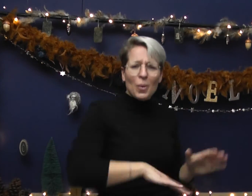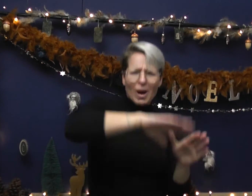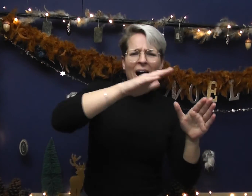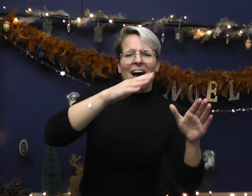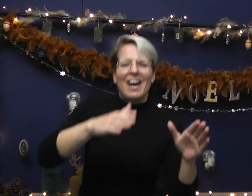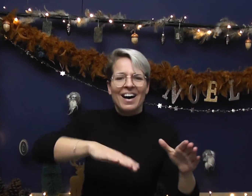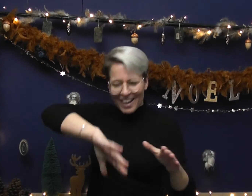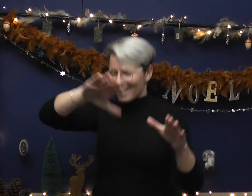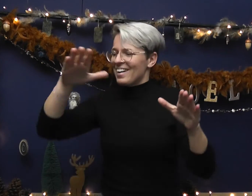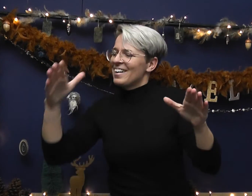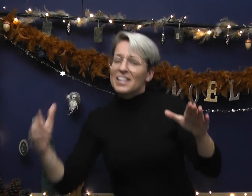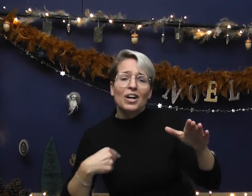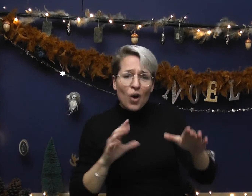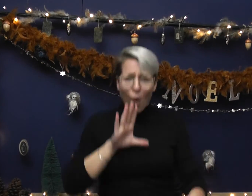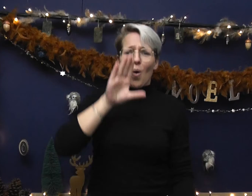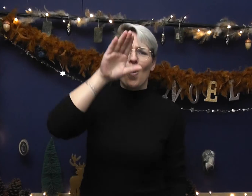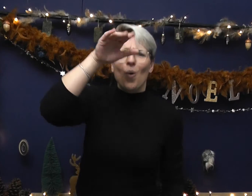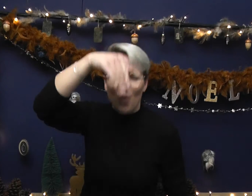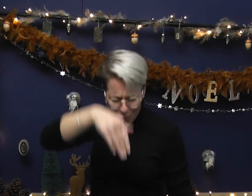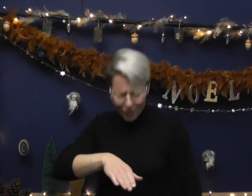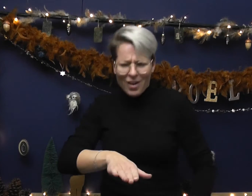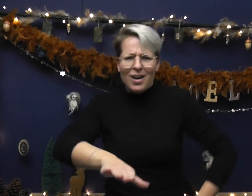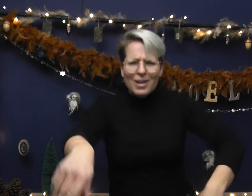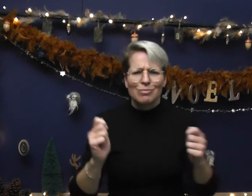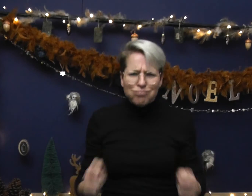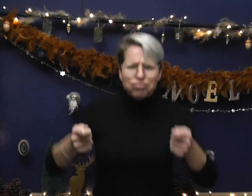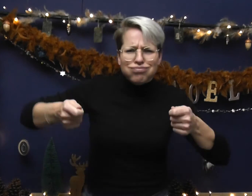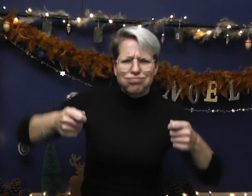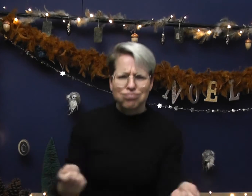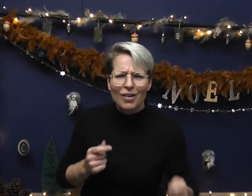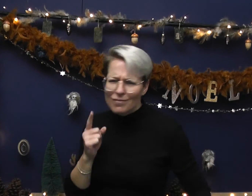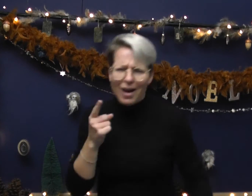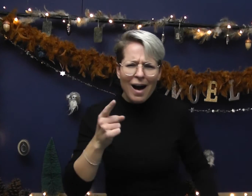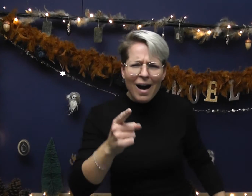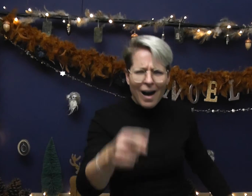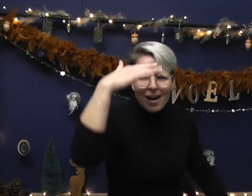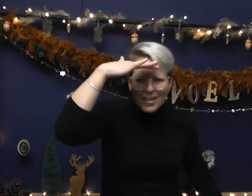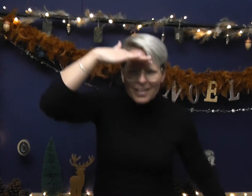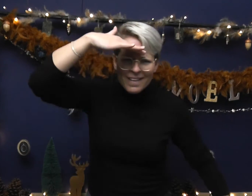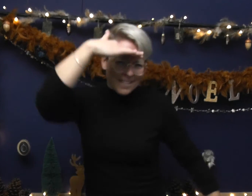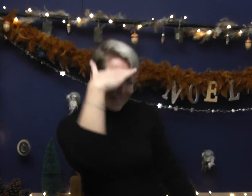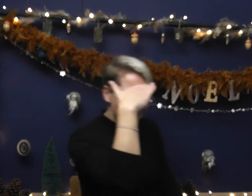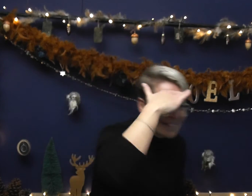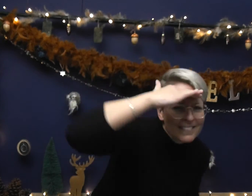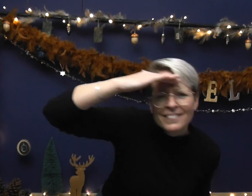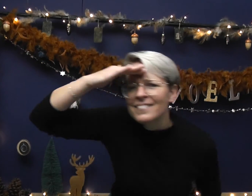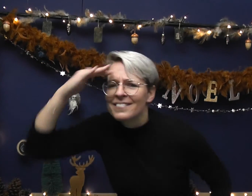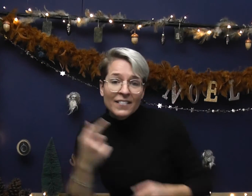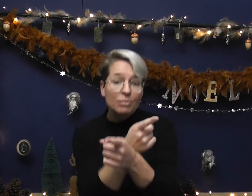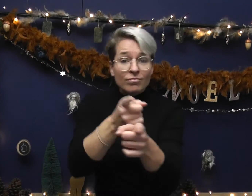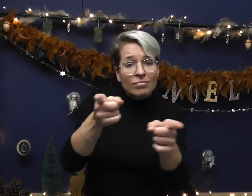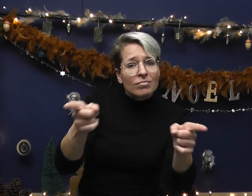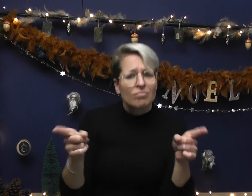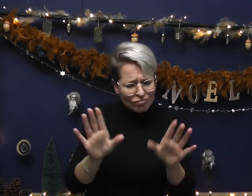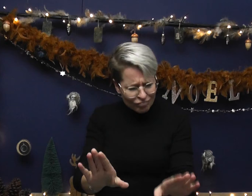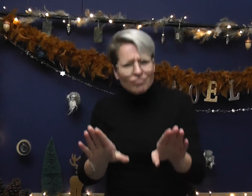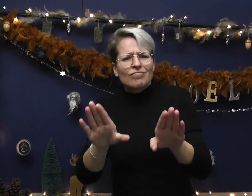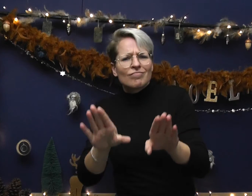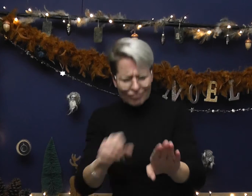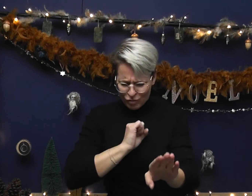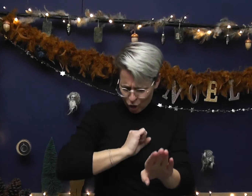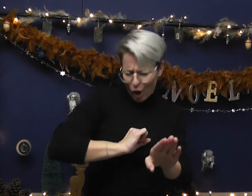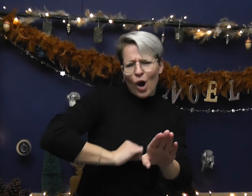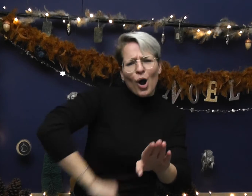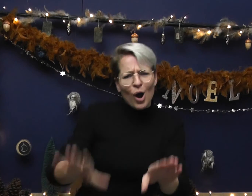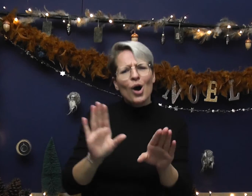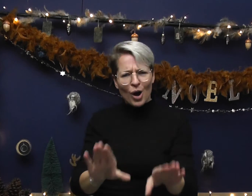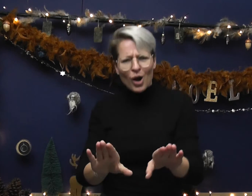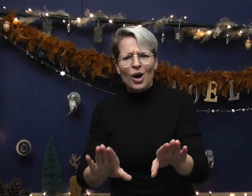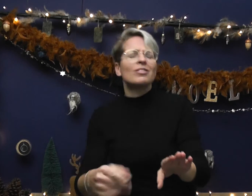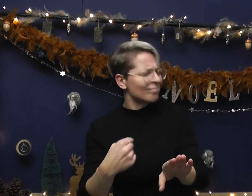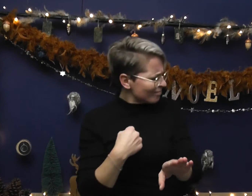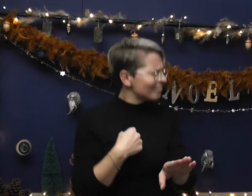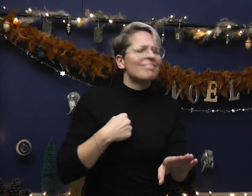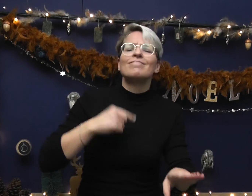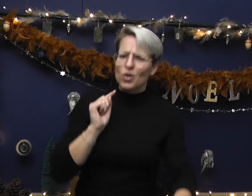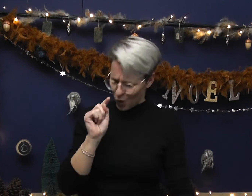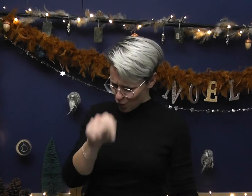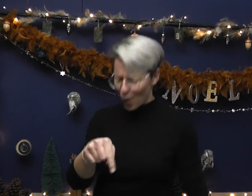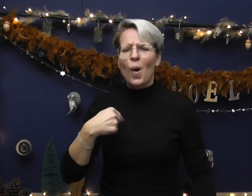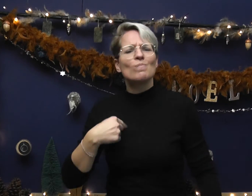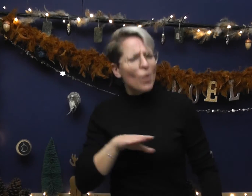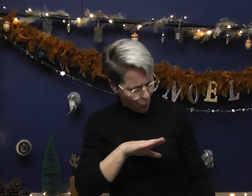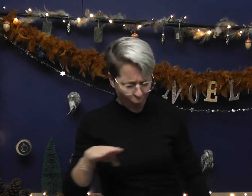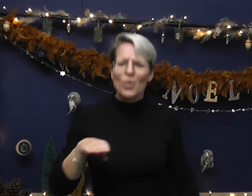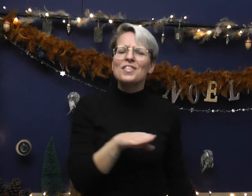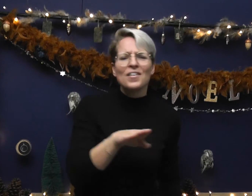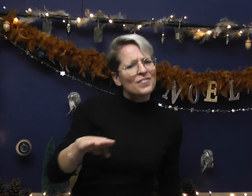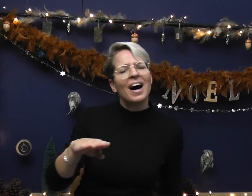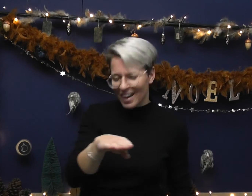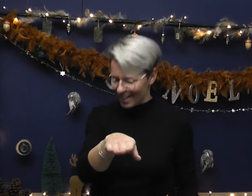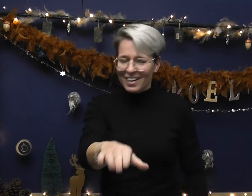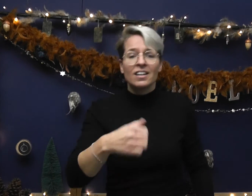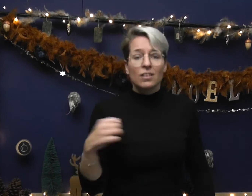Over the hills and far, far away You can be sure that I'm on my way